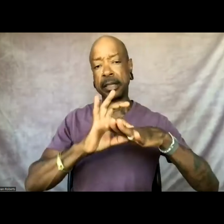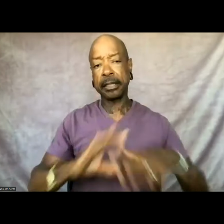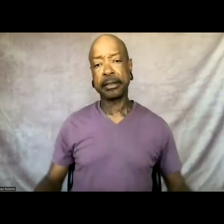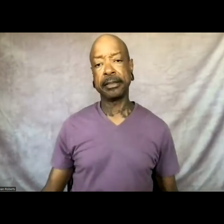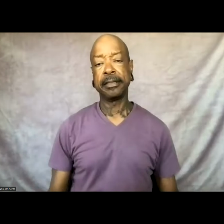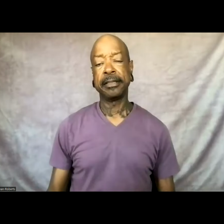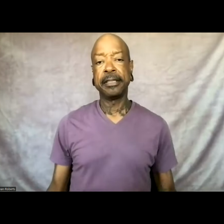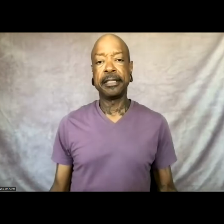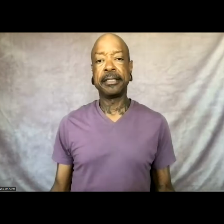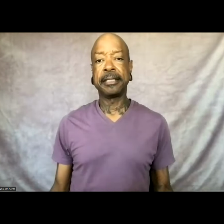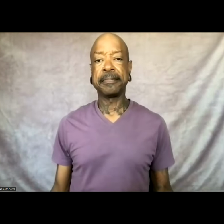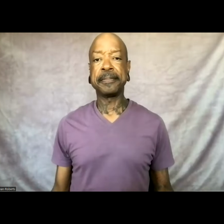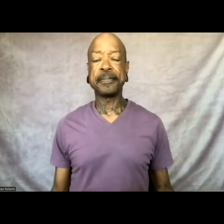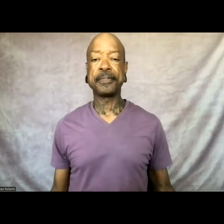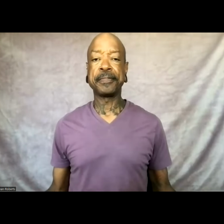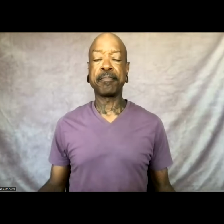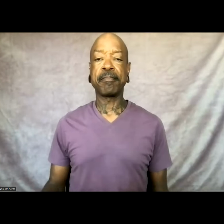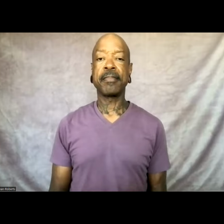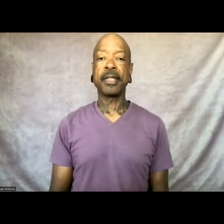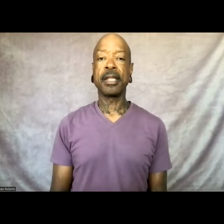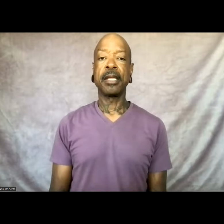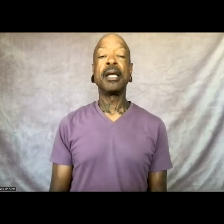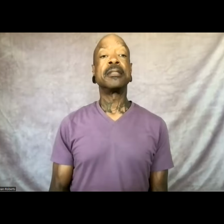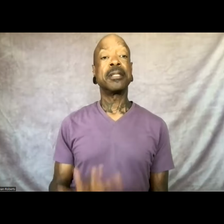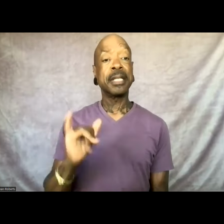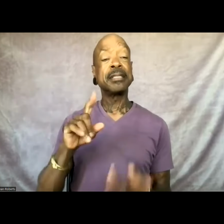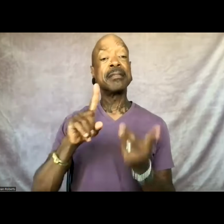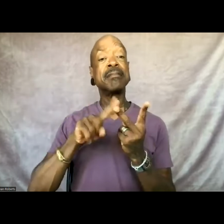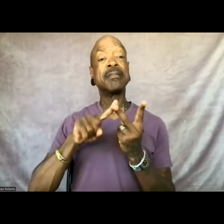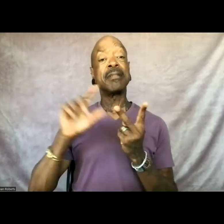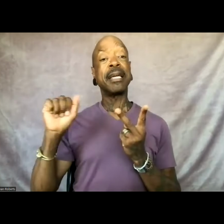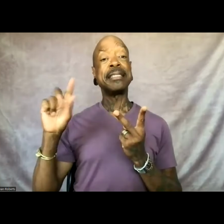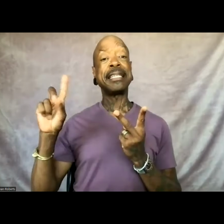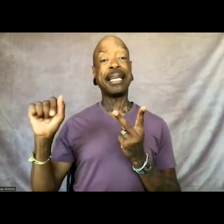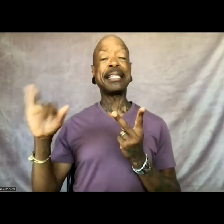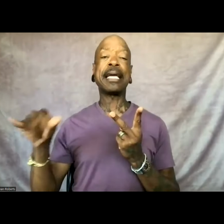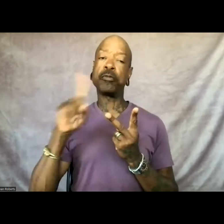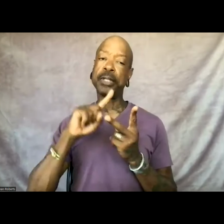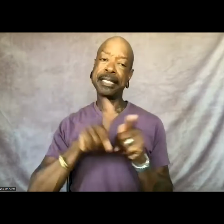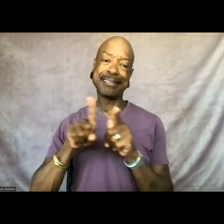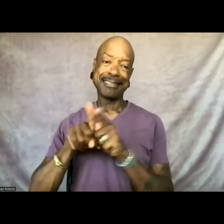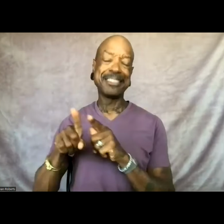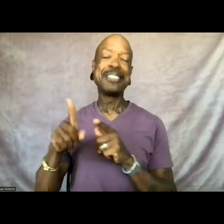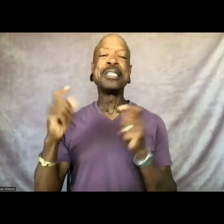home care and access to Medi- Cal programming, et cetera, in